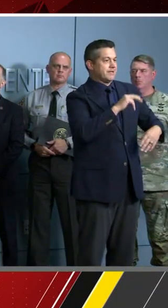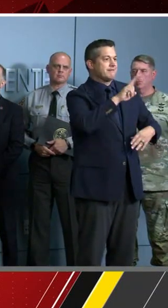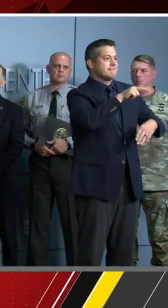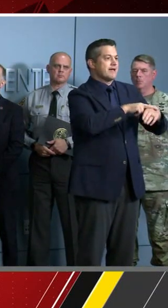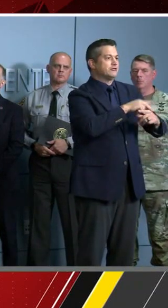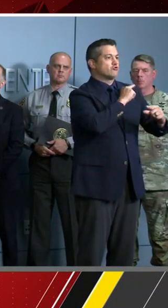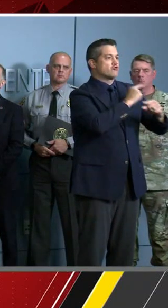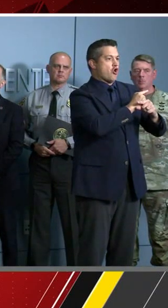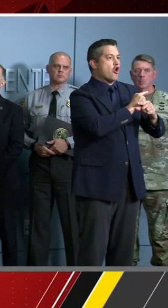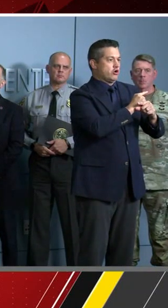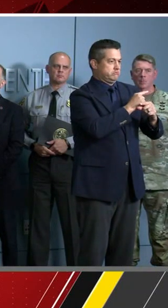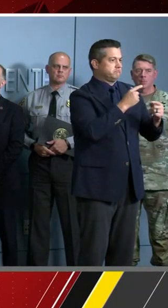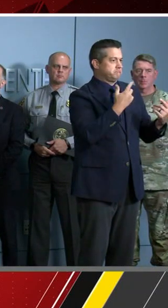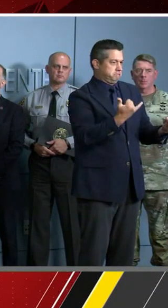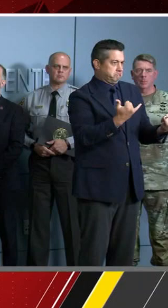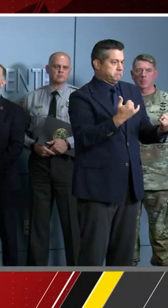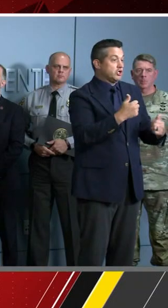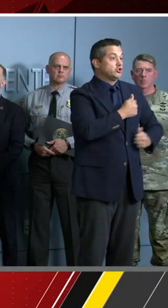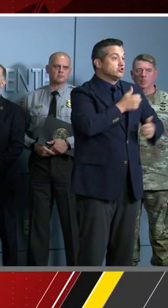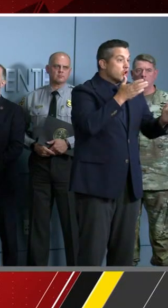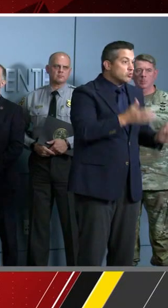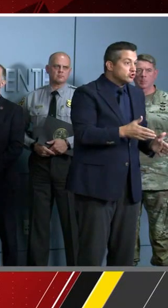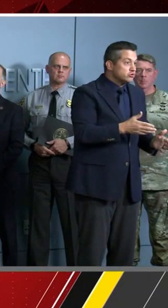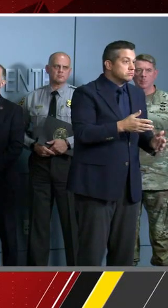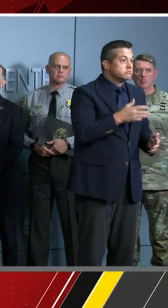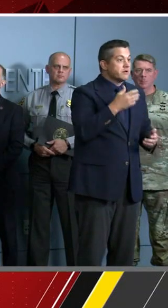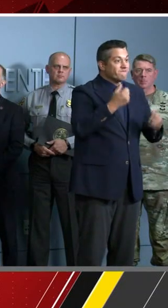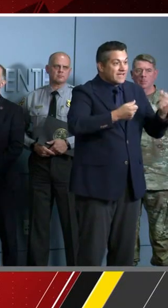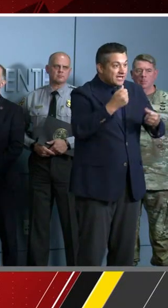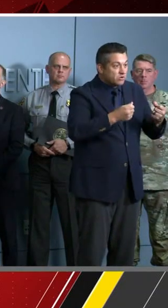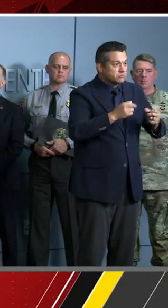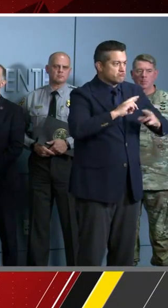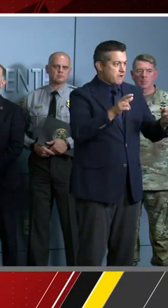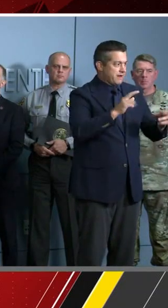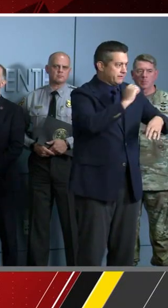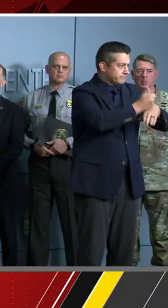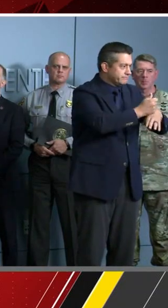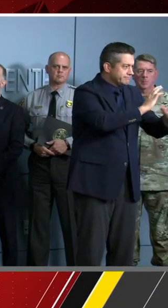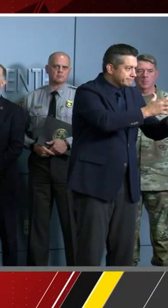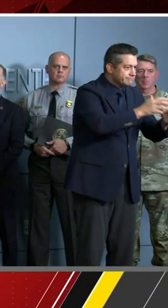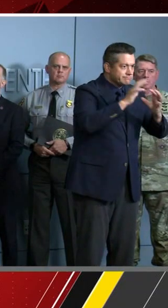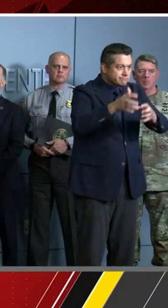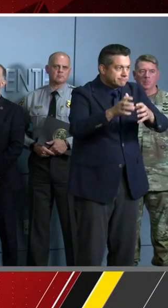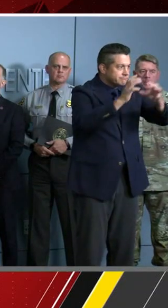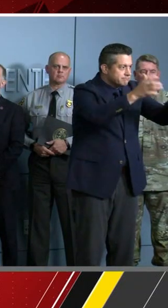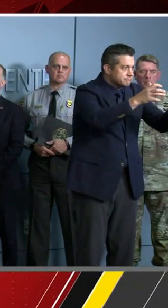soldiers and vehicles are staged